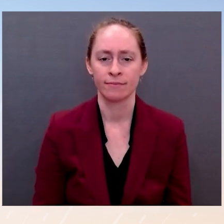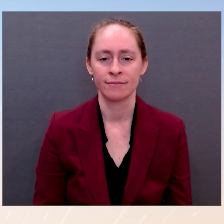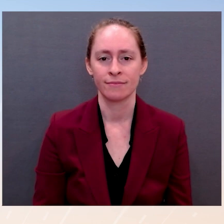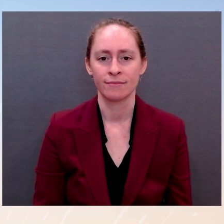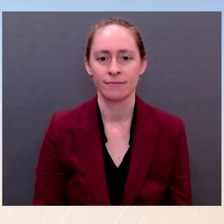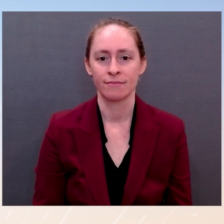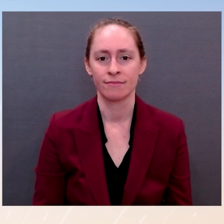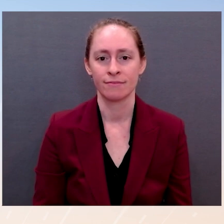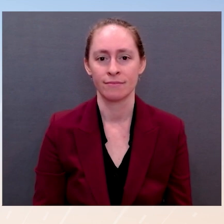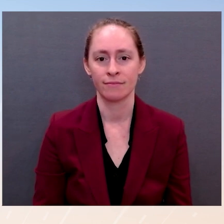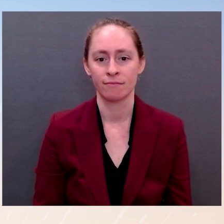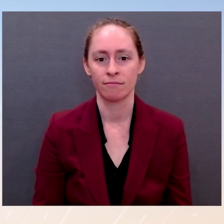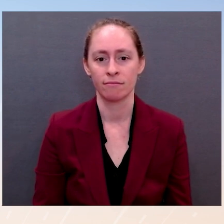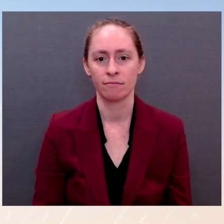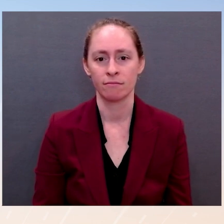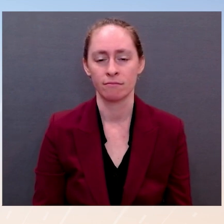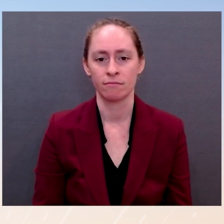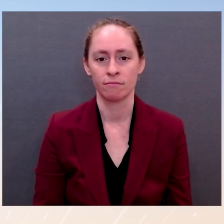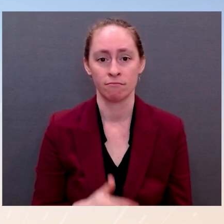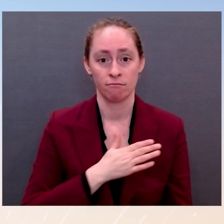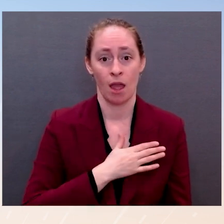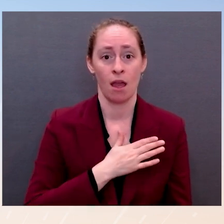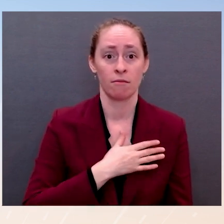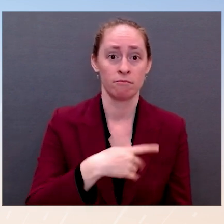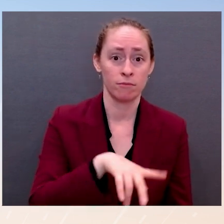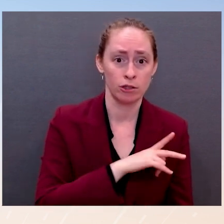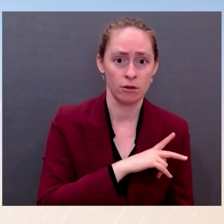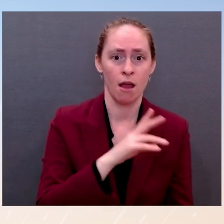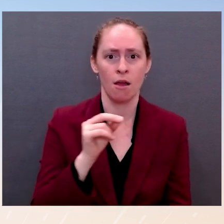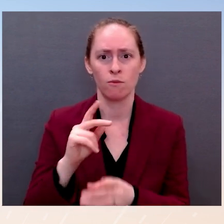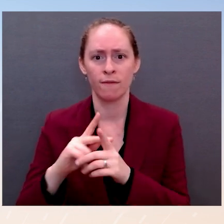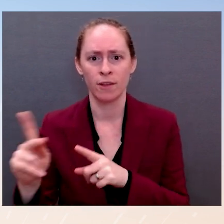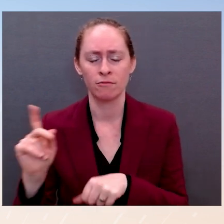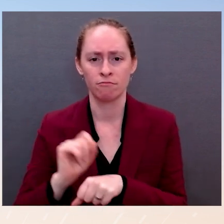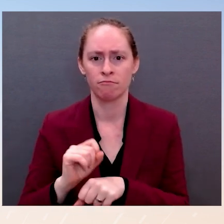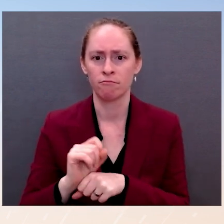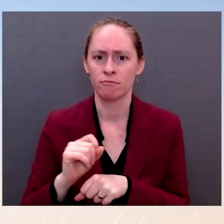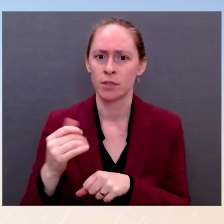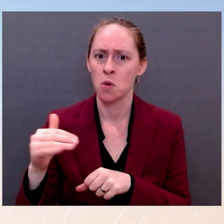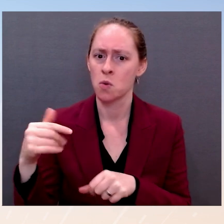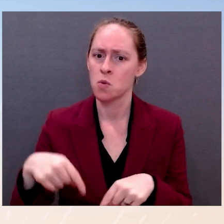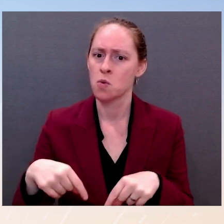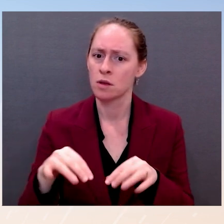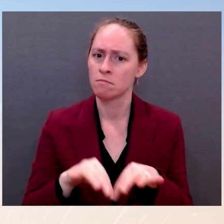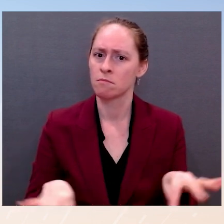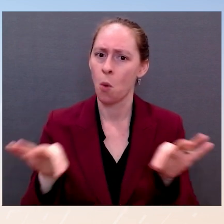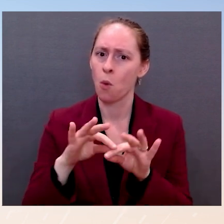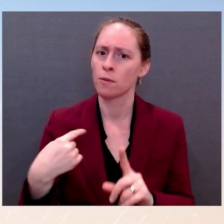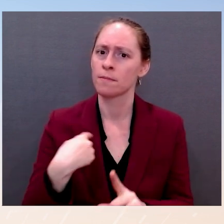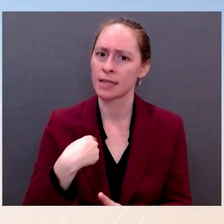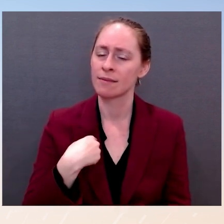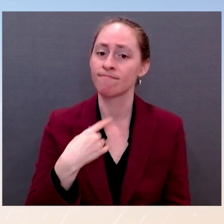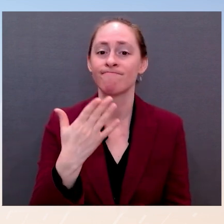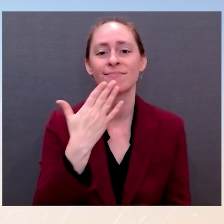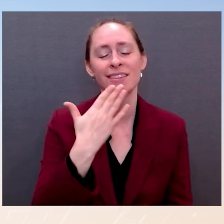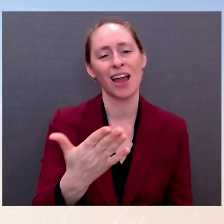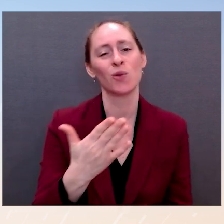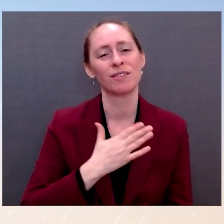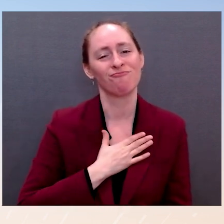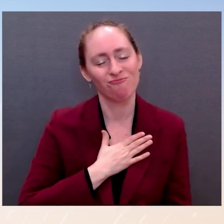As I mentioned, this is an issue I care about deeply, professionally and also one that has affected me, person. So thank you from the deepest part of my heart.